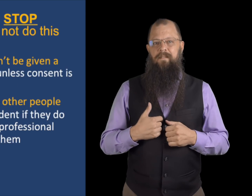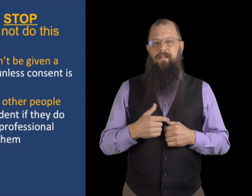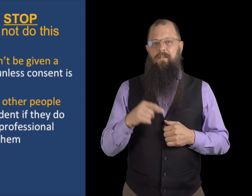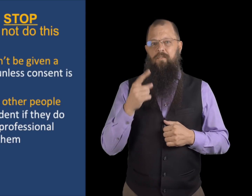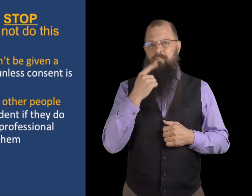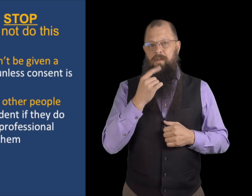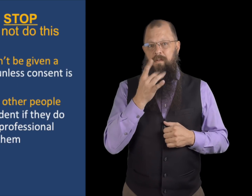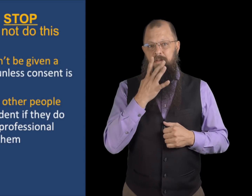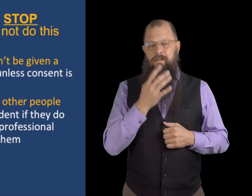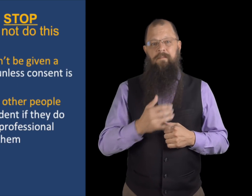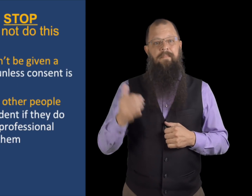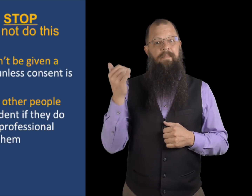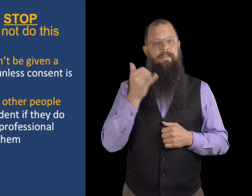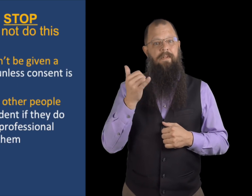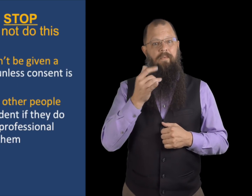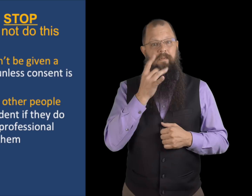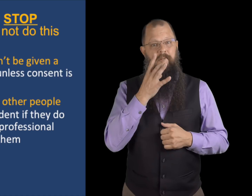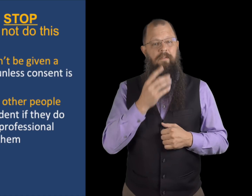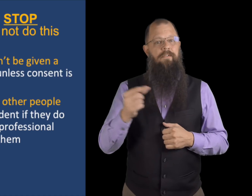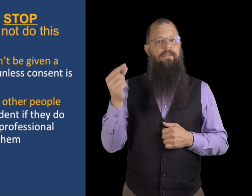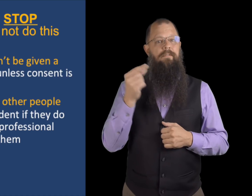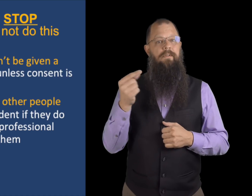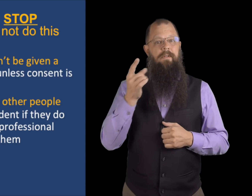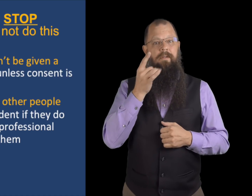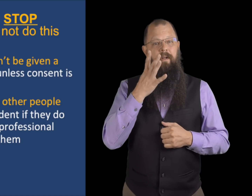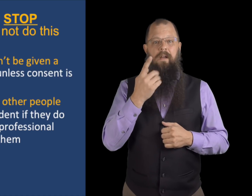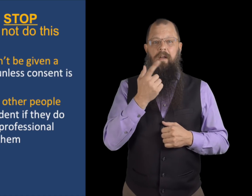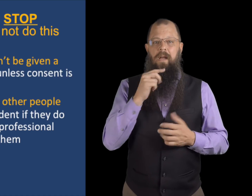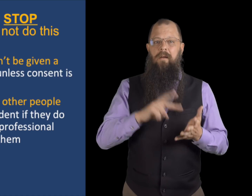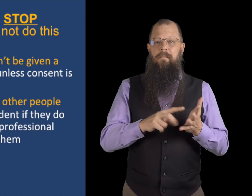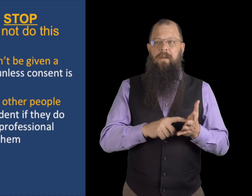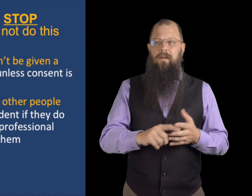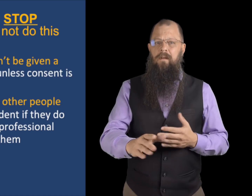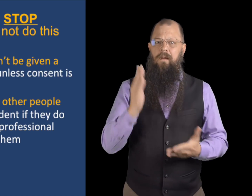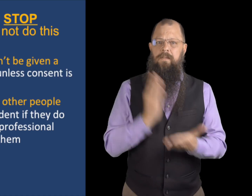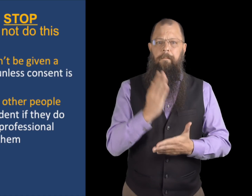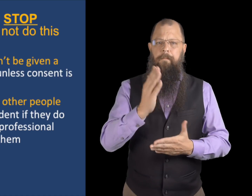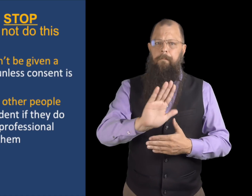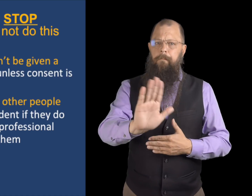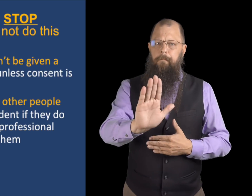The next several slides will have red lights, yellow lights, or green lights,